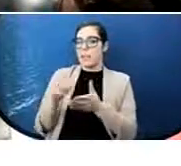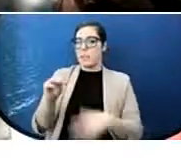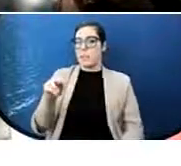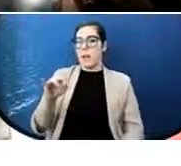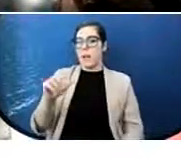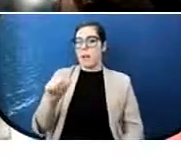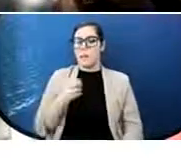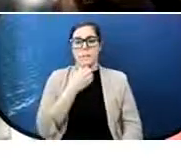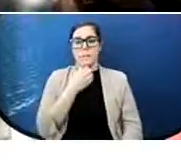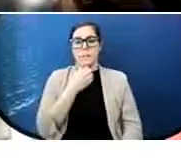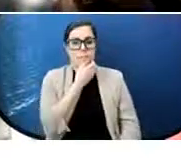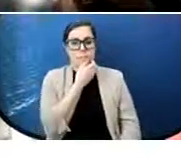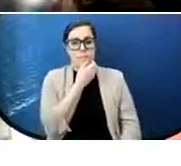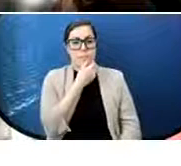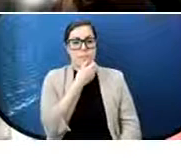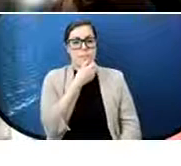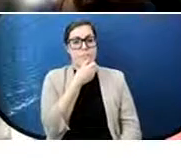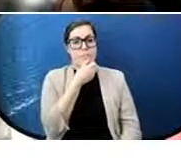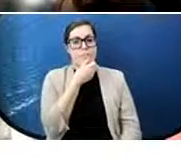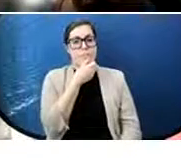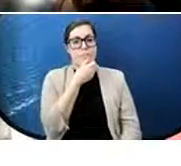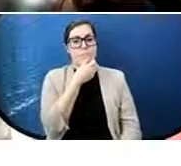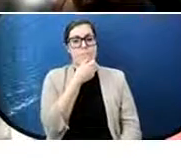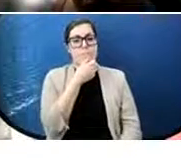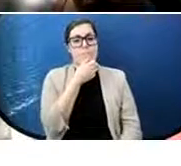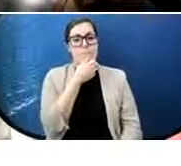We're going to send the link out. It's a Google Slides, and we'll also be